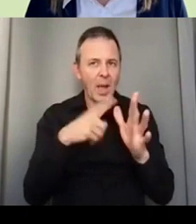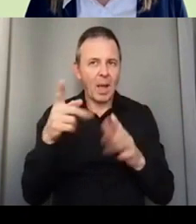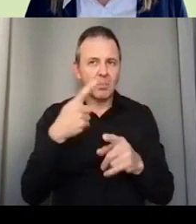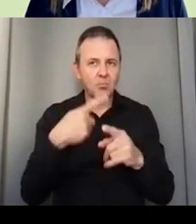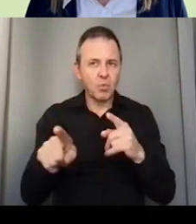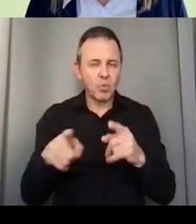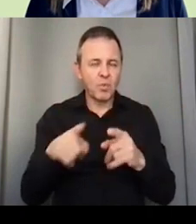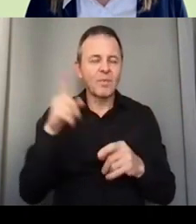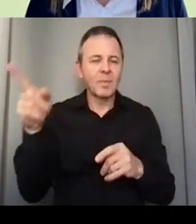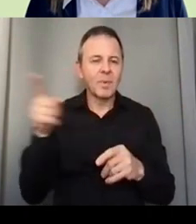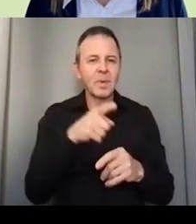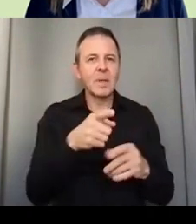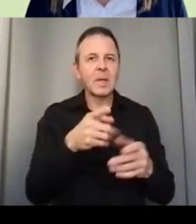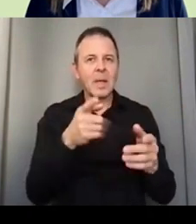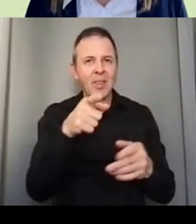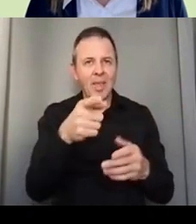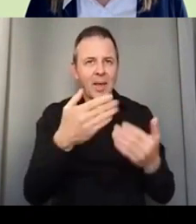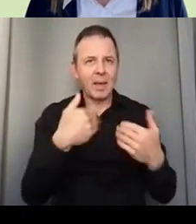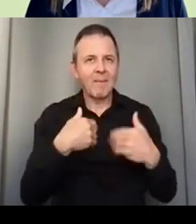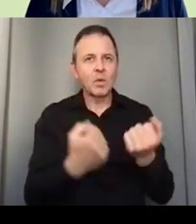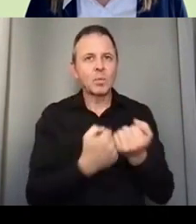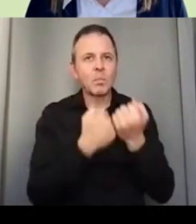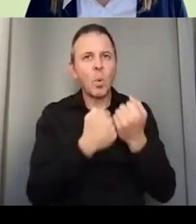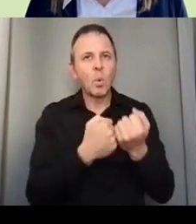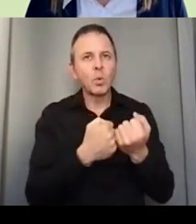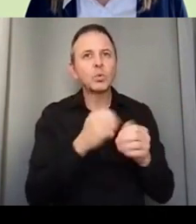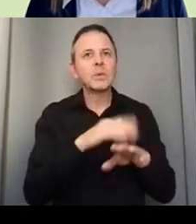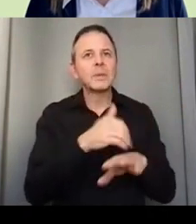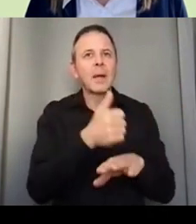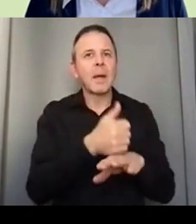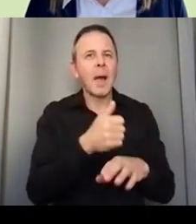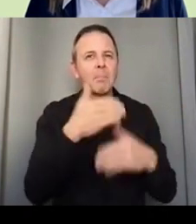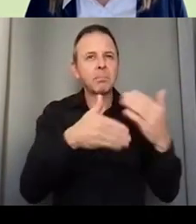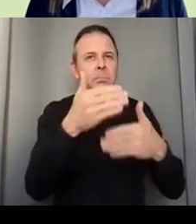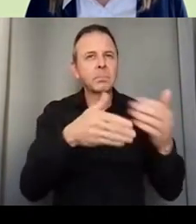to implement your plan as well after you get it and then to help reassess the